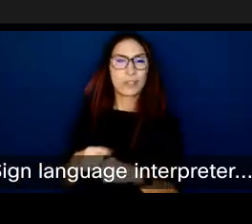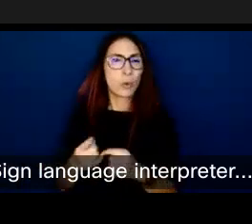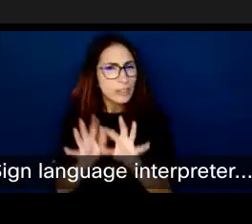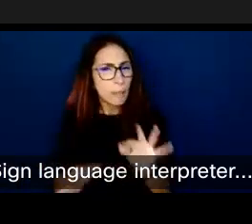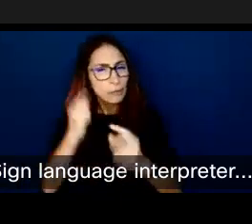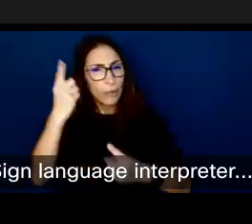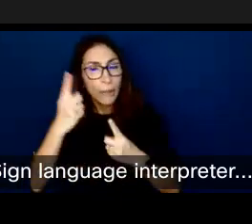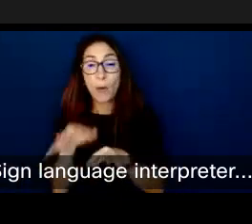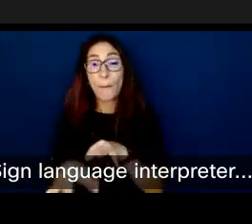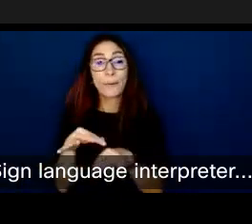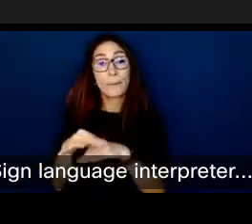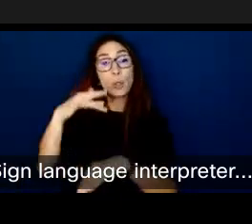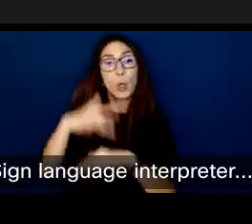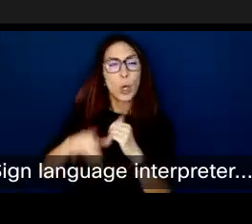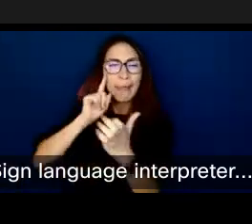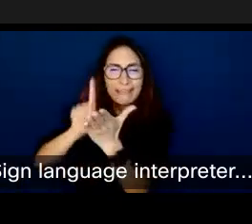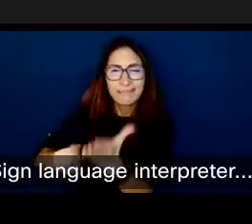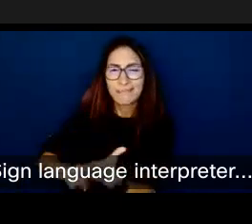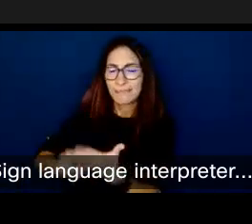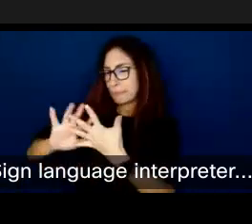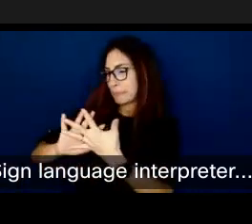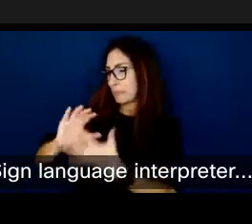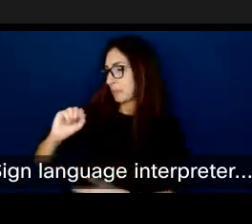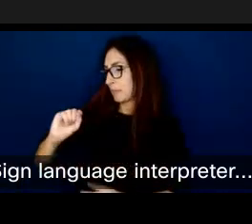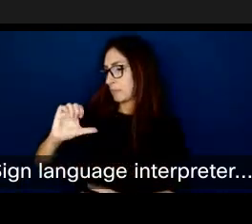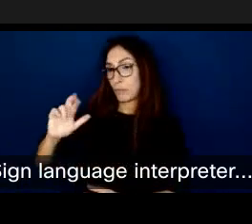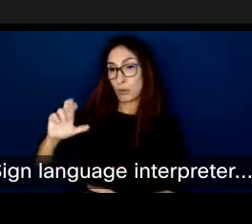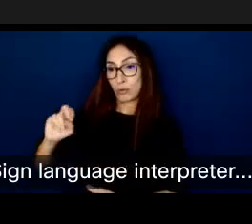that folks are getting to their medical providers to make sure